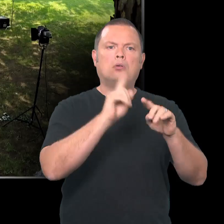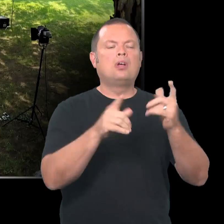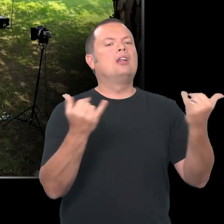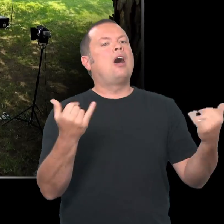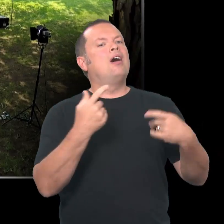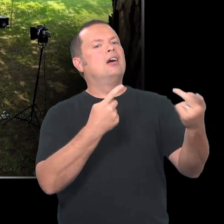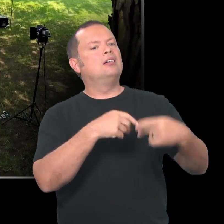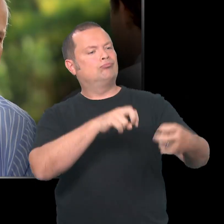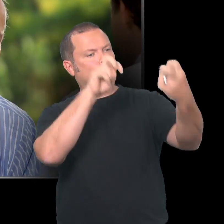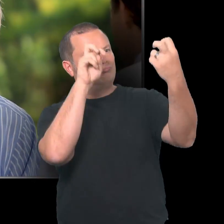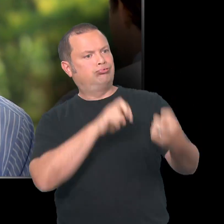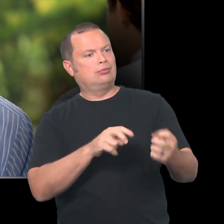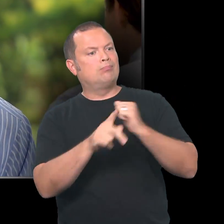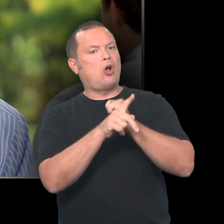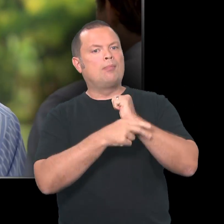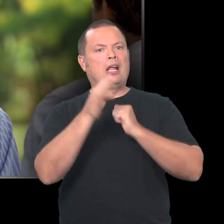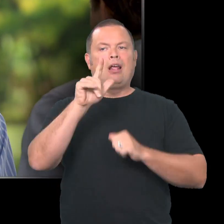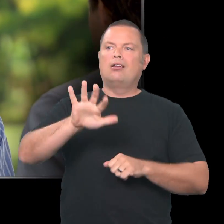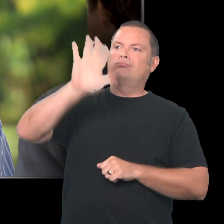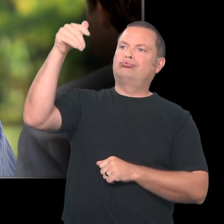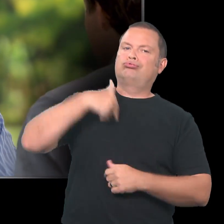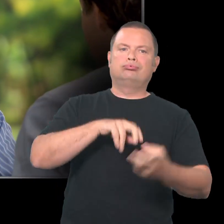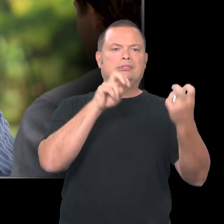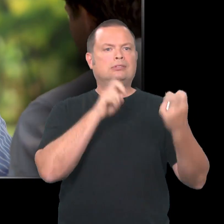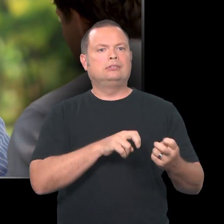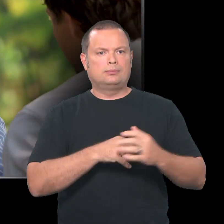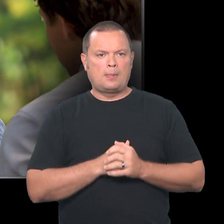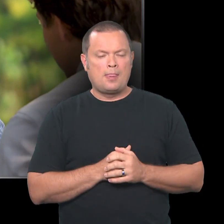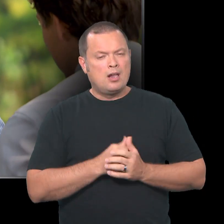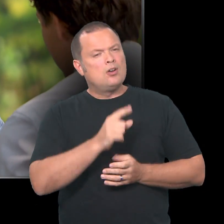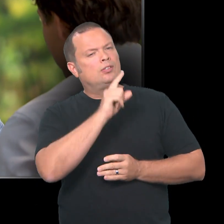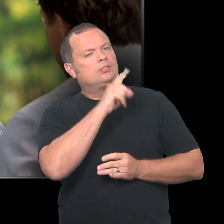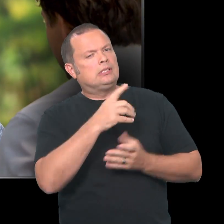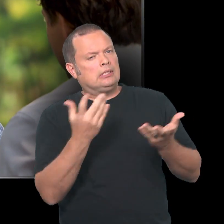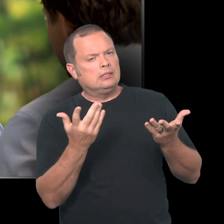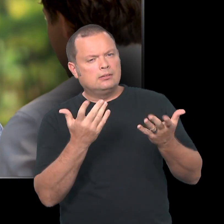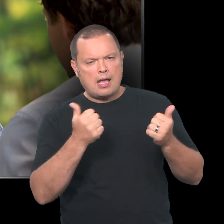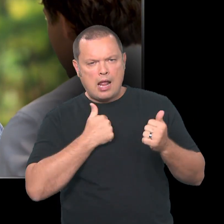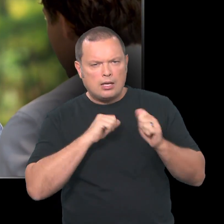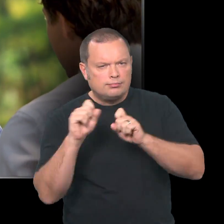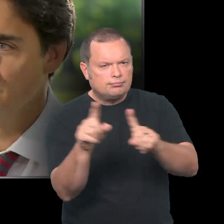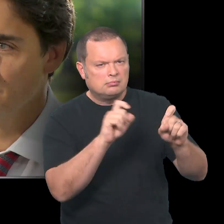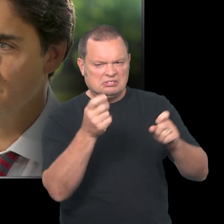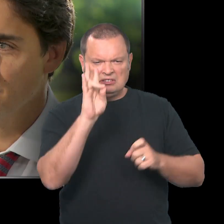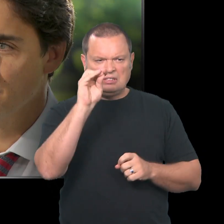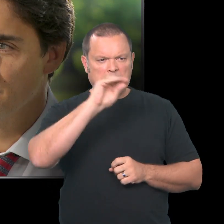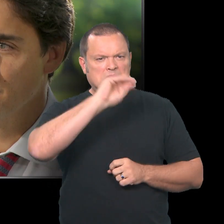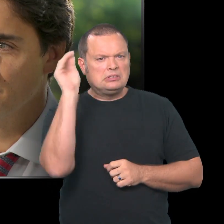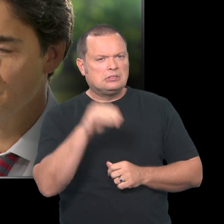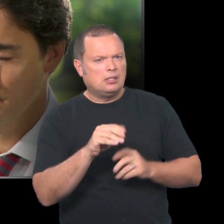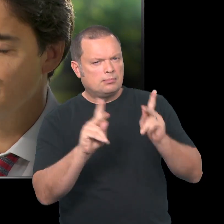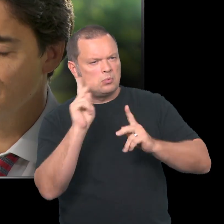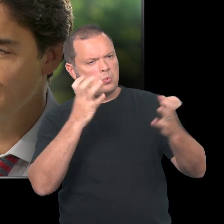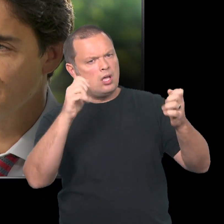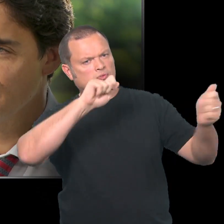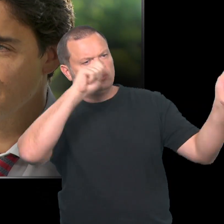We met in a park across the river from Parliament Hill. A lot of Canadians, the survey says 70 per cent,